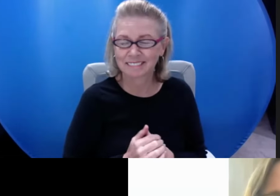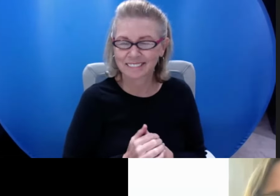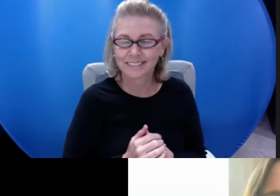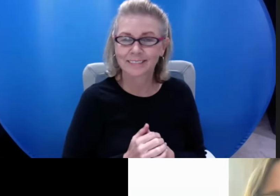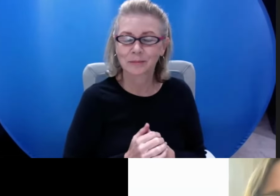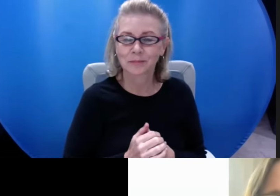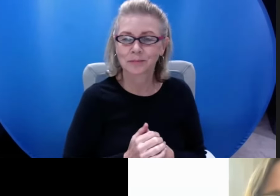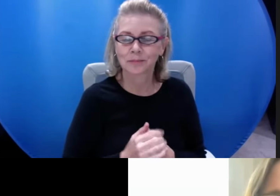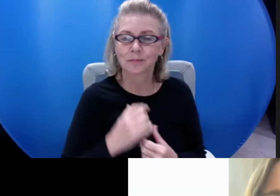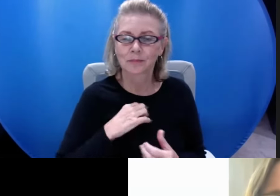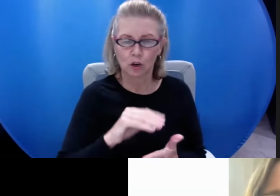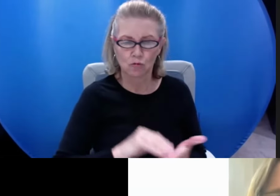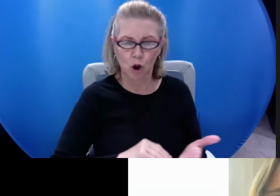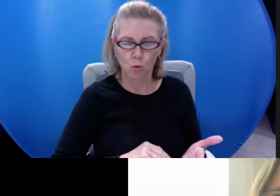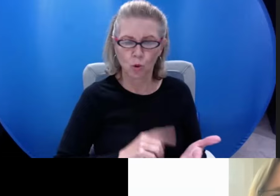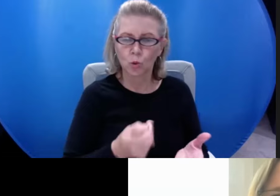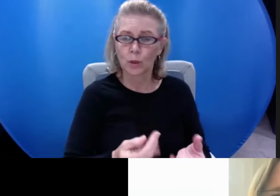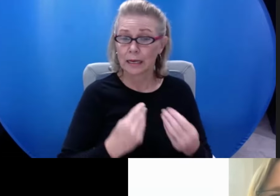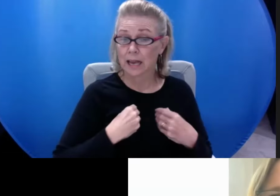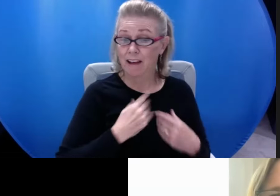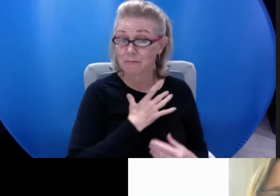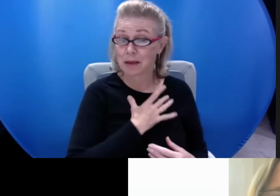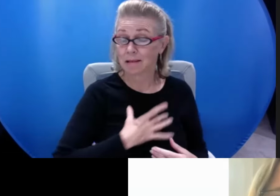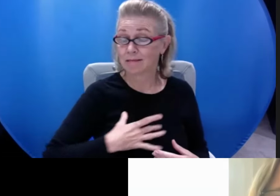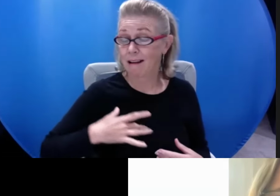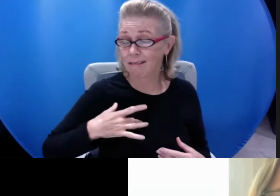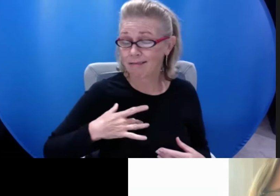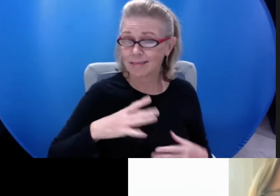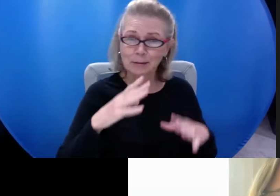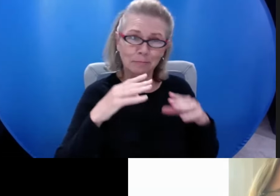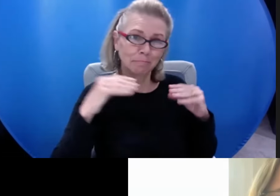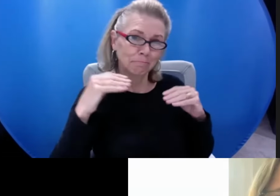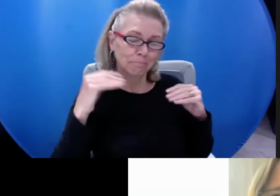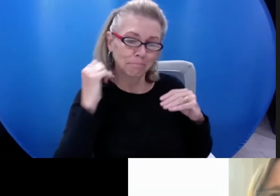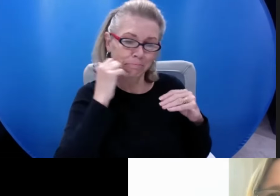You gave me the necklace that made me smile every day. I thought the necklace was unbreakable.